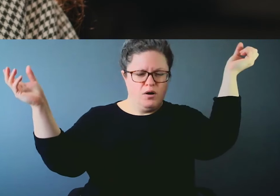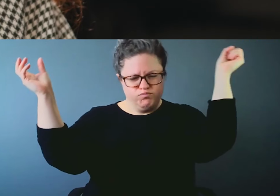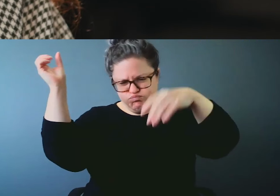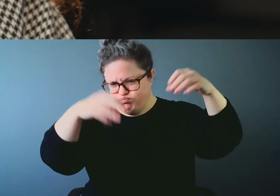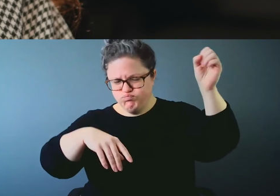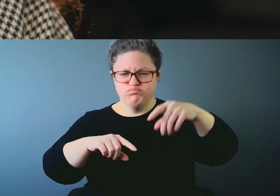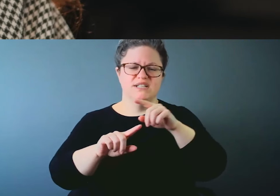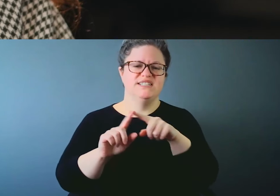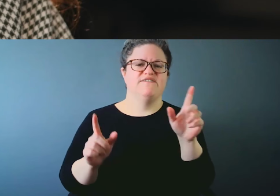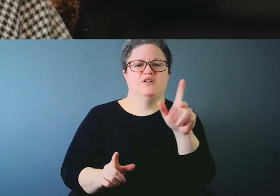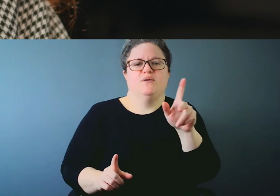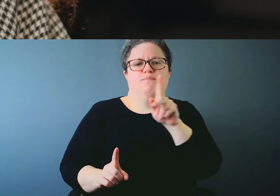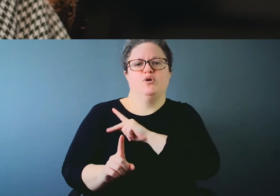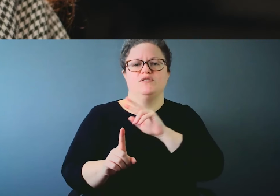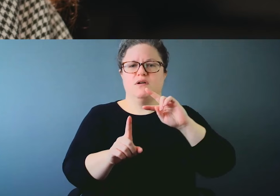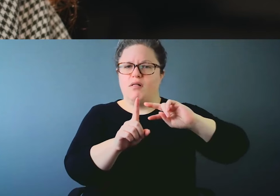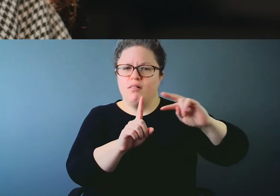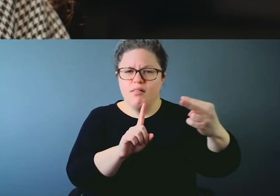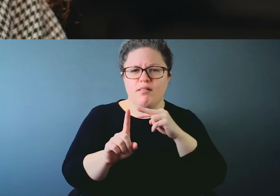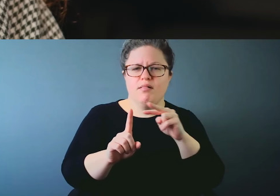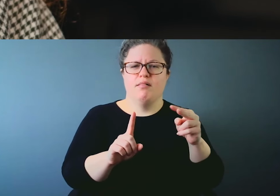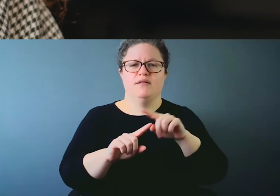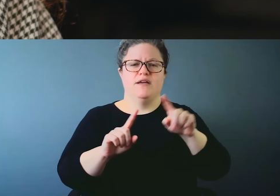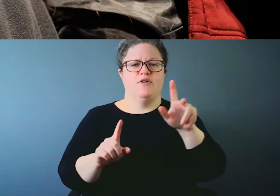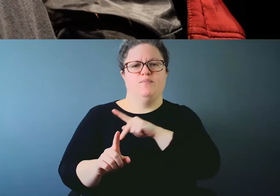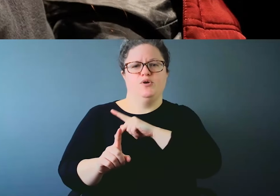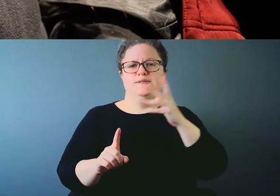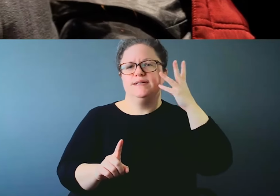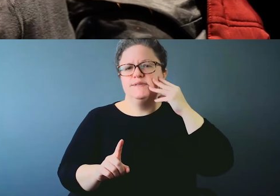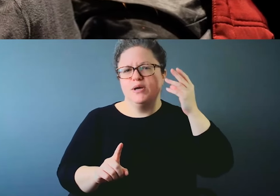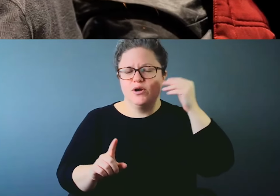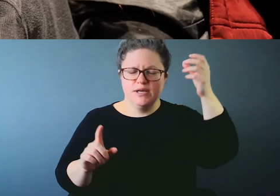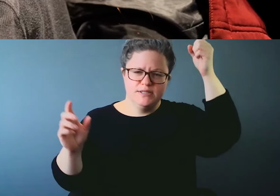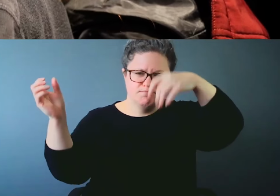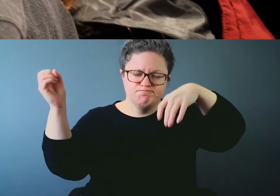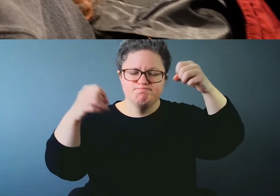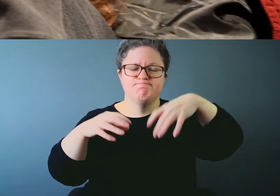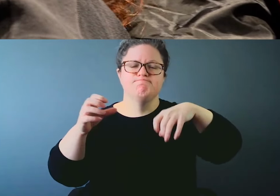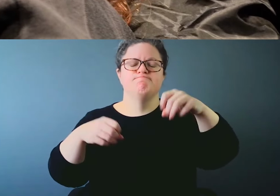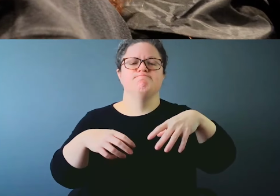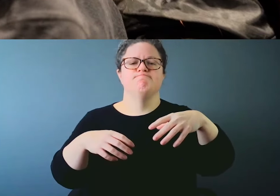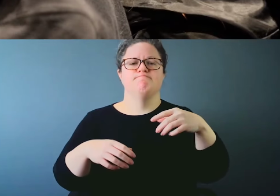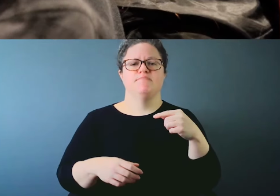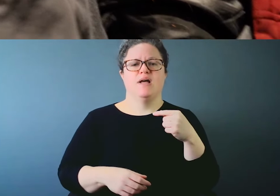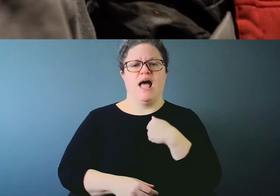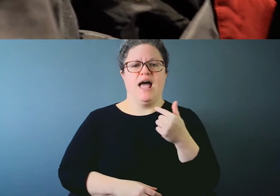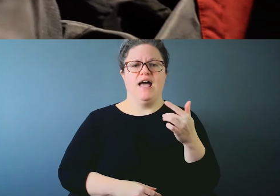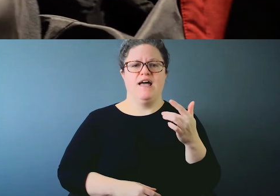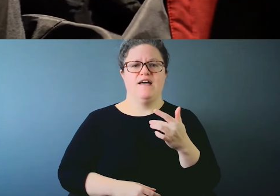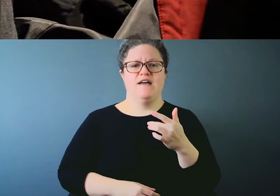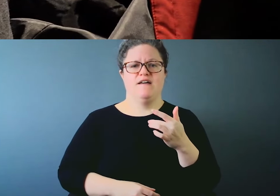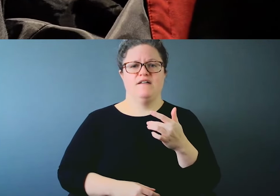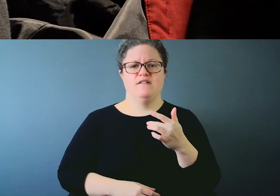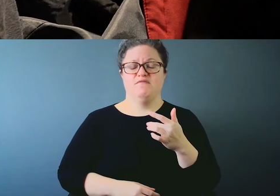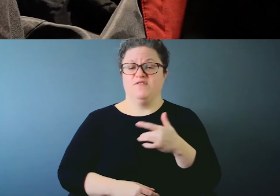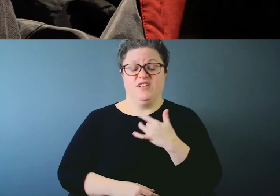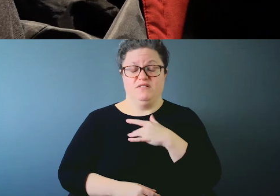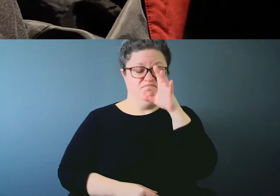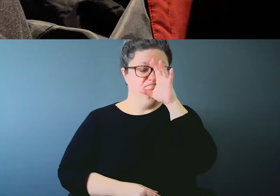personal elements and experiences to the process. And I found that very fascinating,